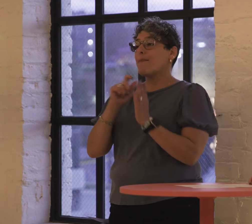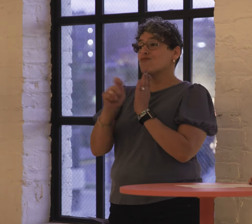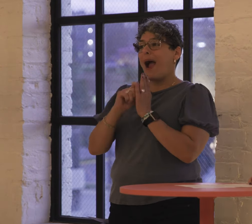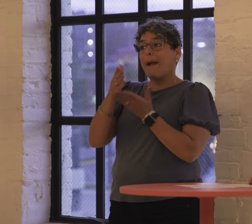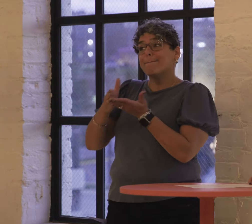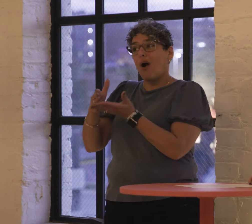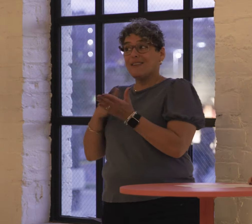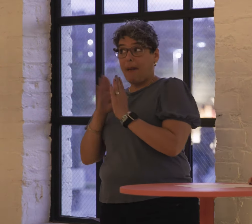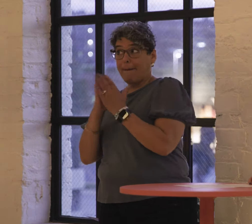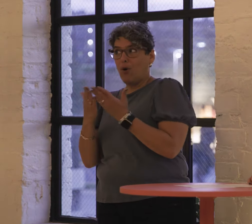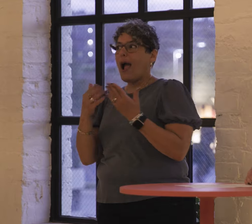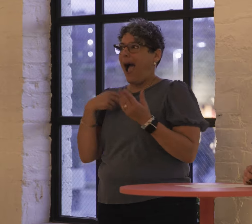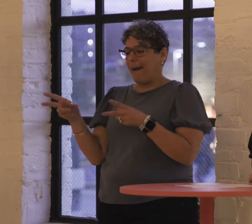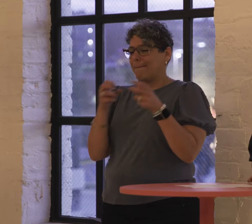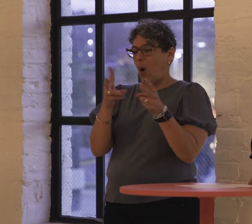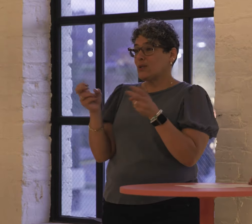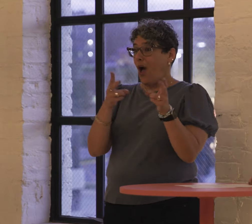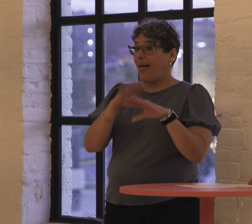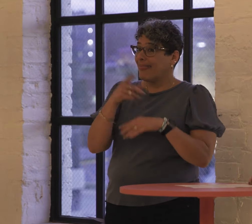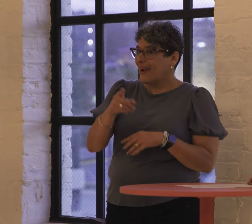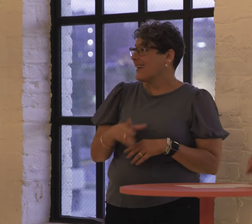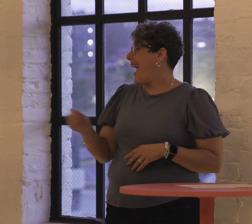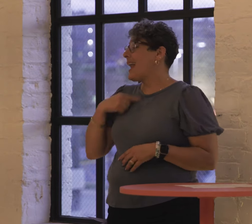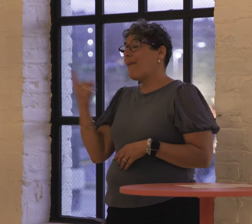I'm also always open for speaking engagements, so, thank you.